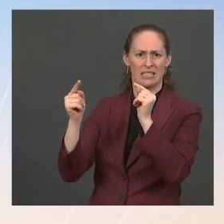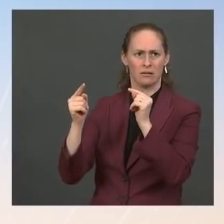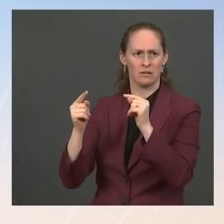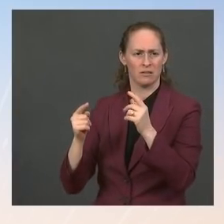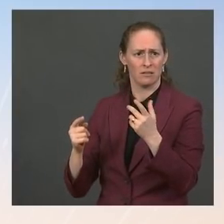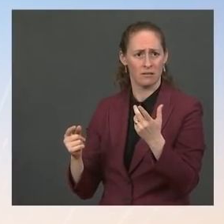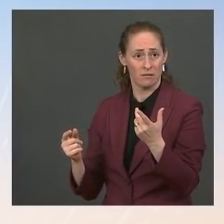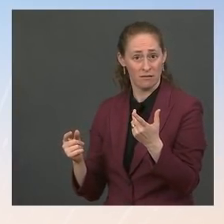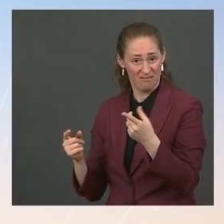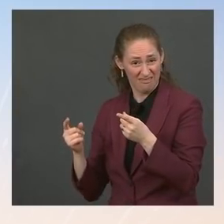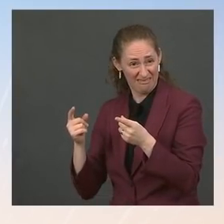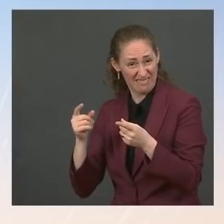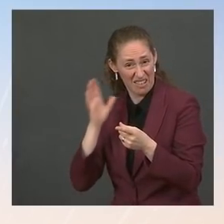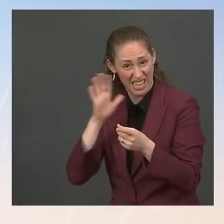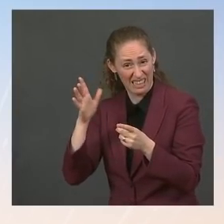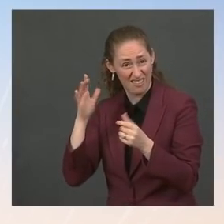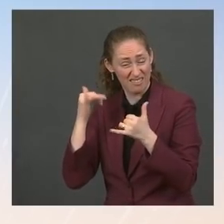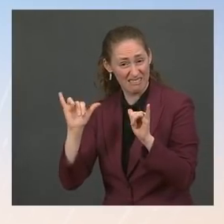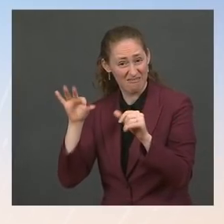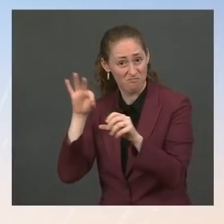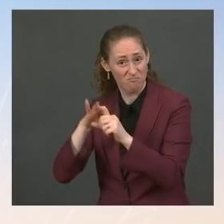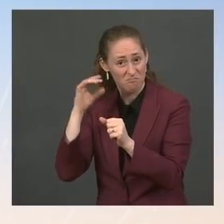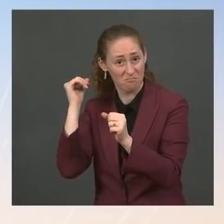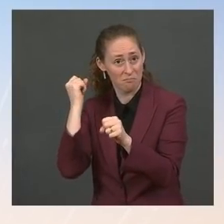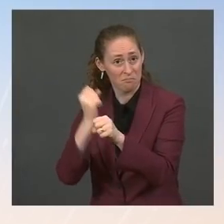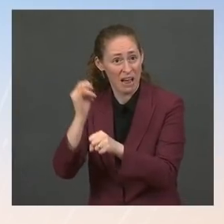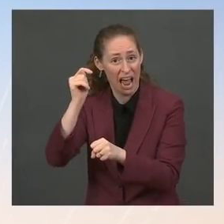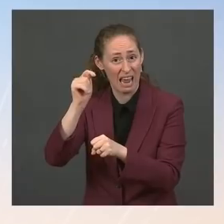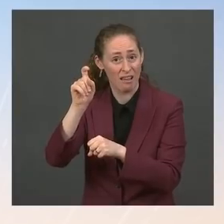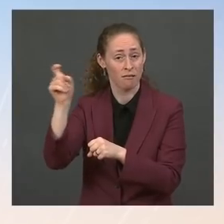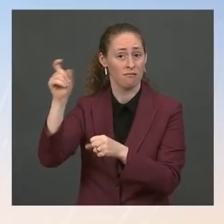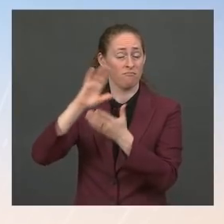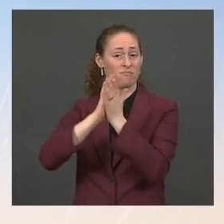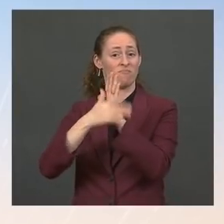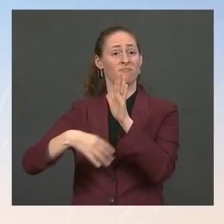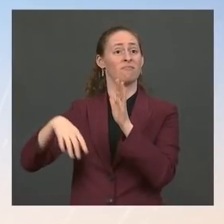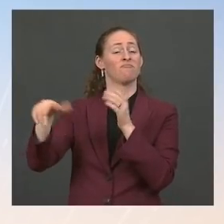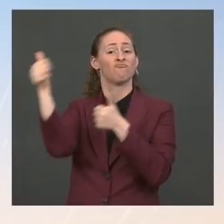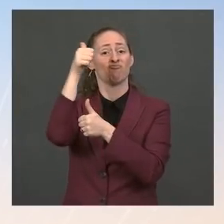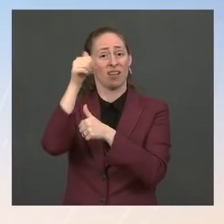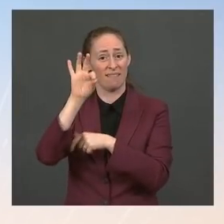And I will say that the President chose Dr. Califf -- and this was in his statement, but let me reiterate some of this --